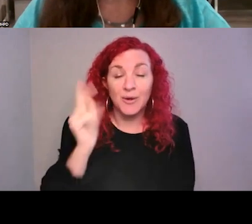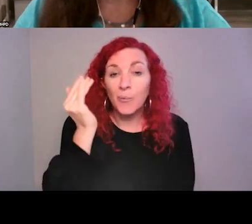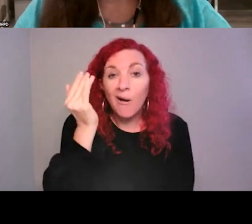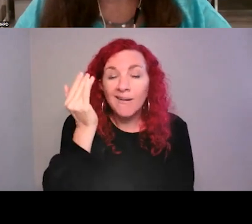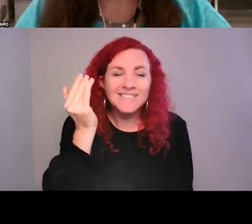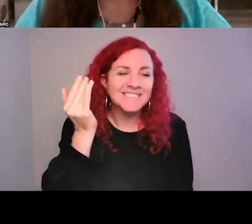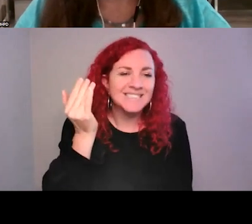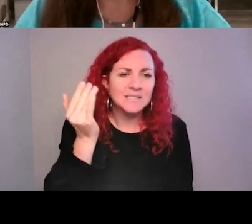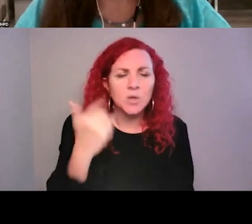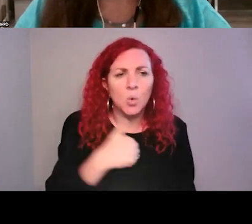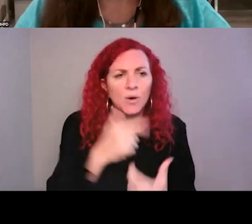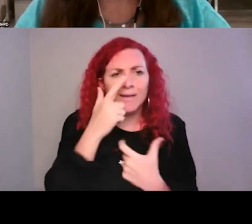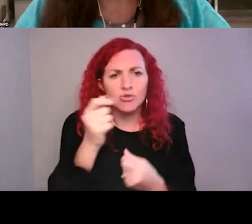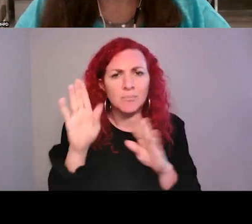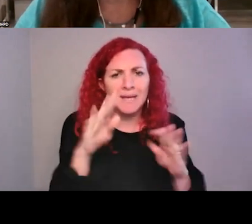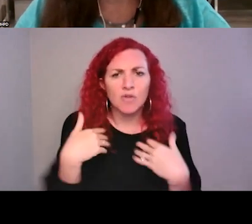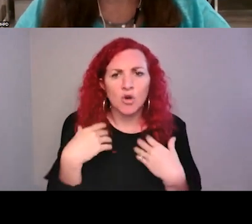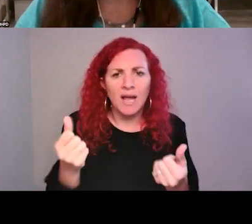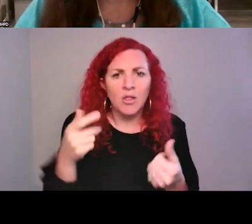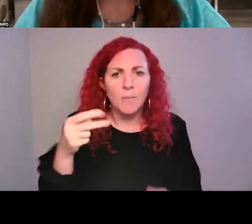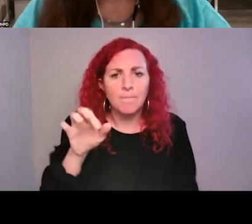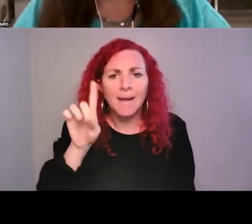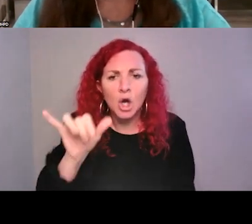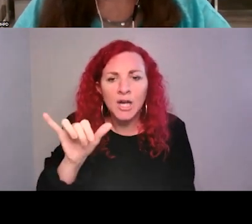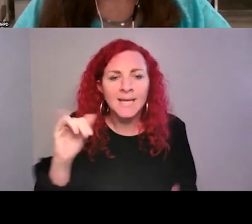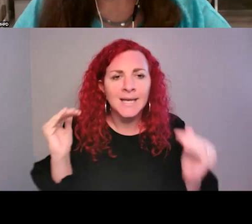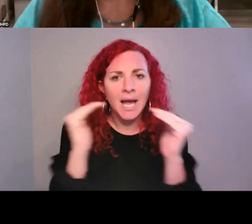INTEREST IN PARODY AND EQUITY.